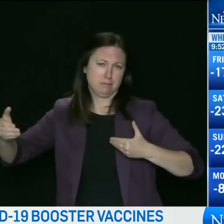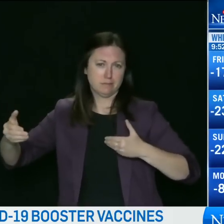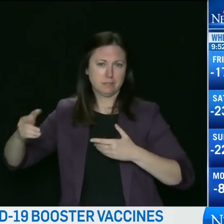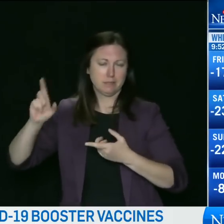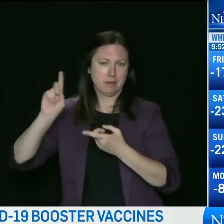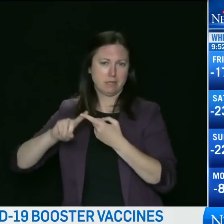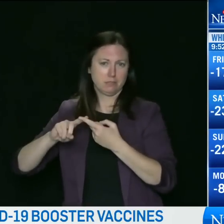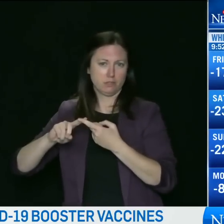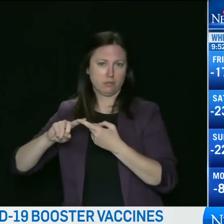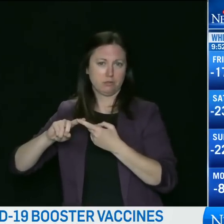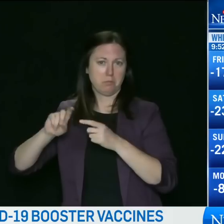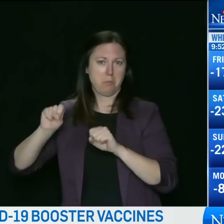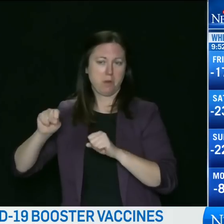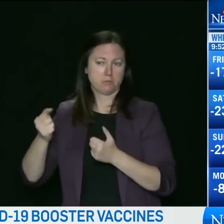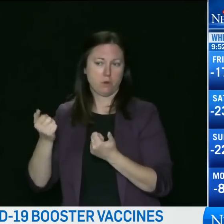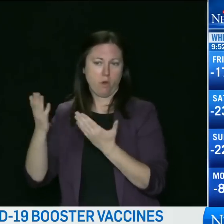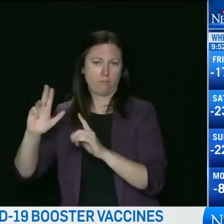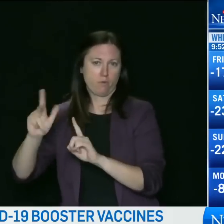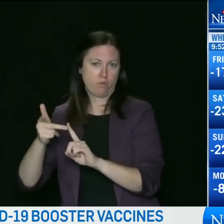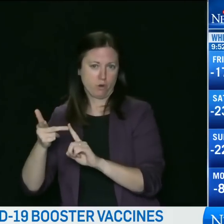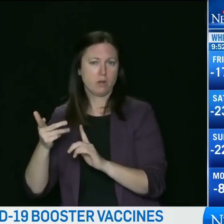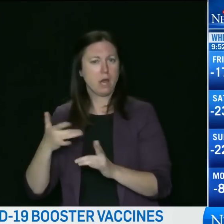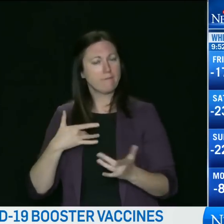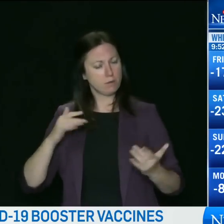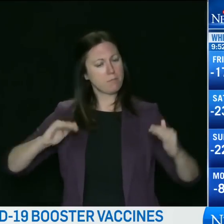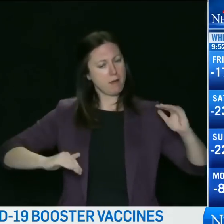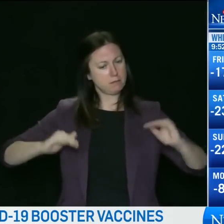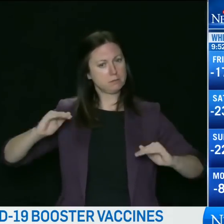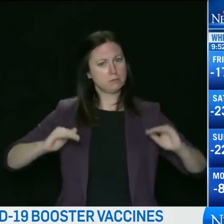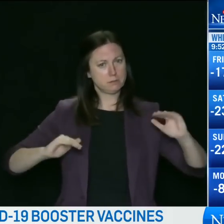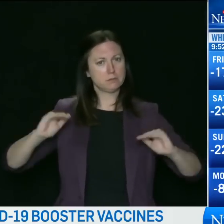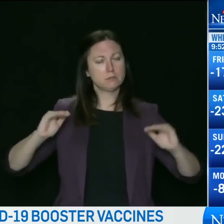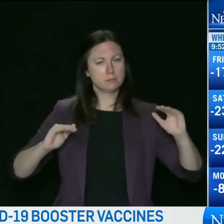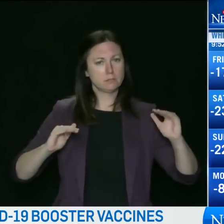WOULDN'T HAVE THE SIX MONTHS PROBABLY UNTIL THE NEW YEAR FOR